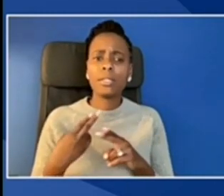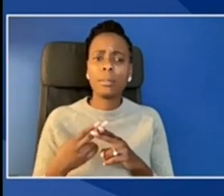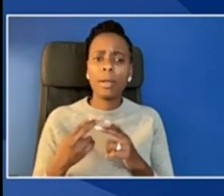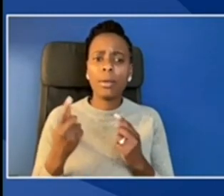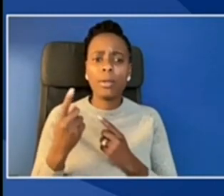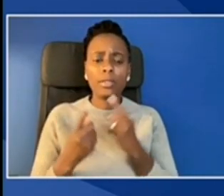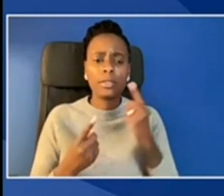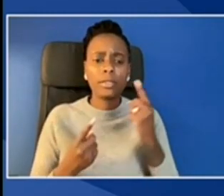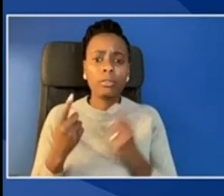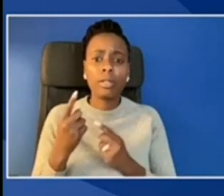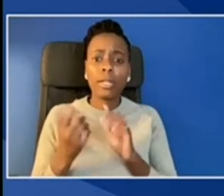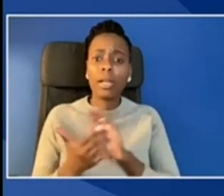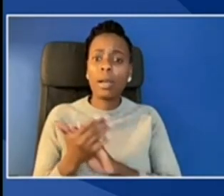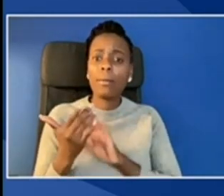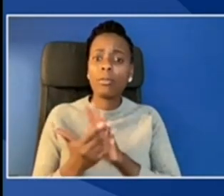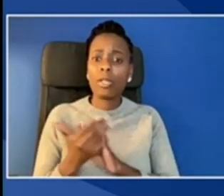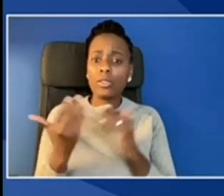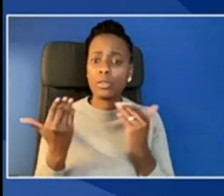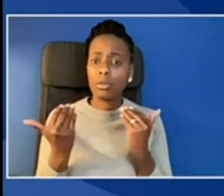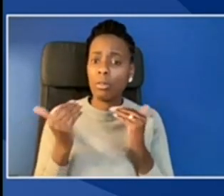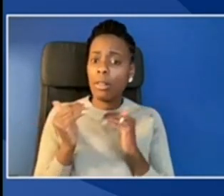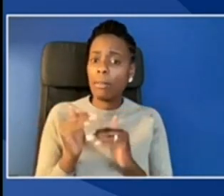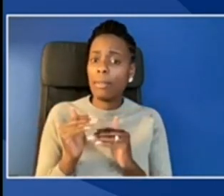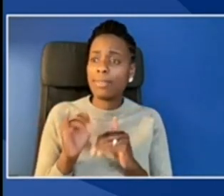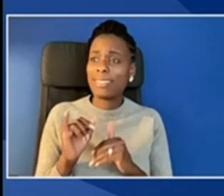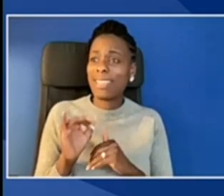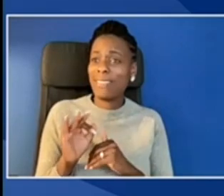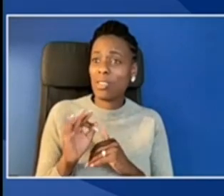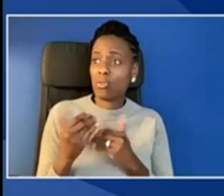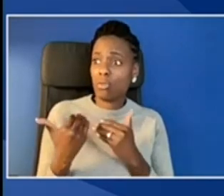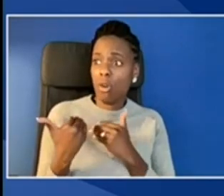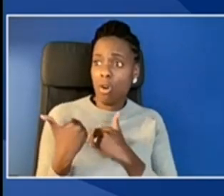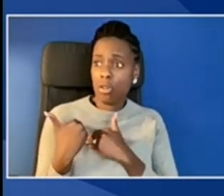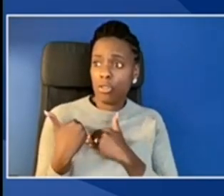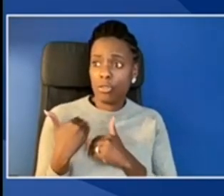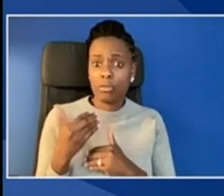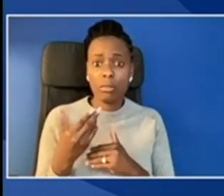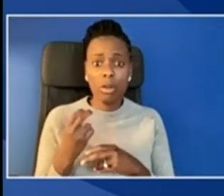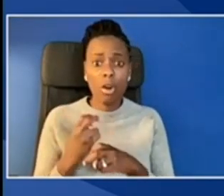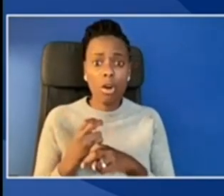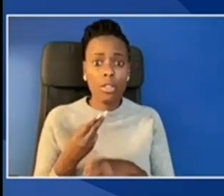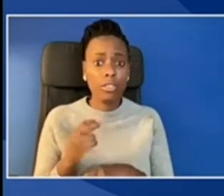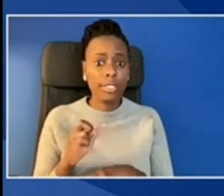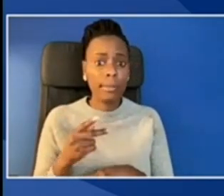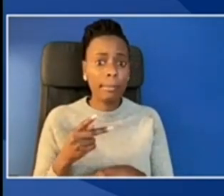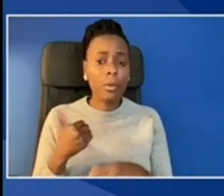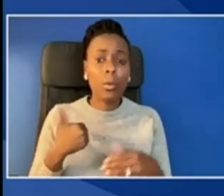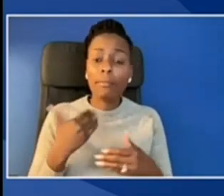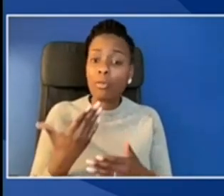So if there's hardship that we have good evidence either from the Department or